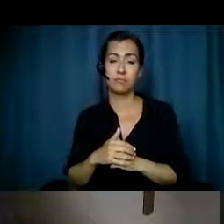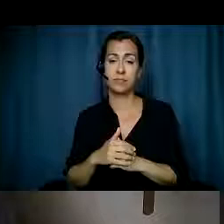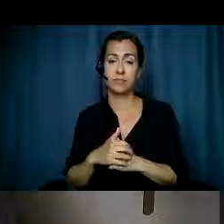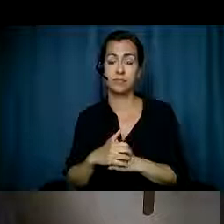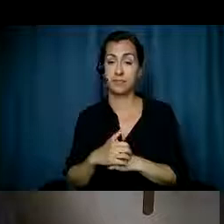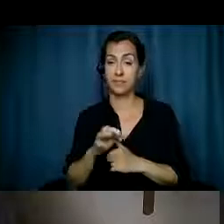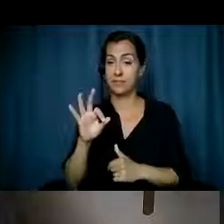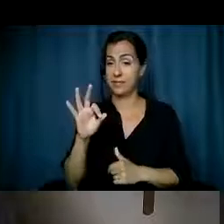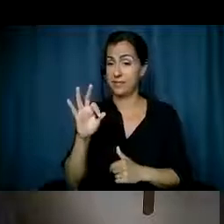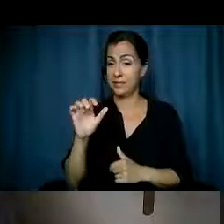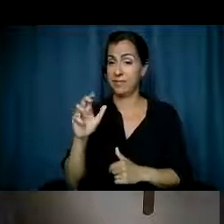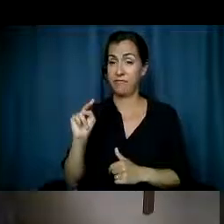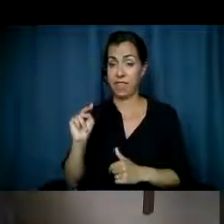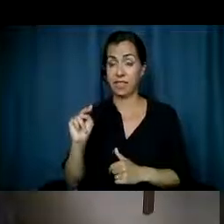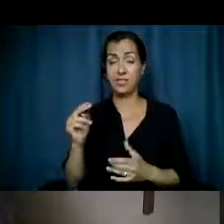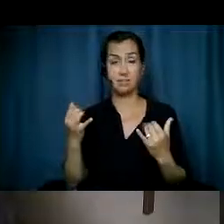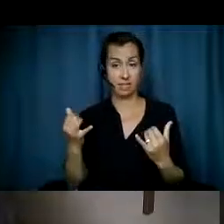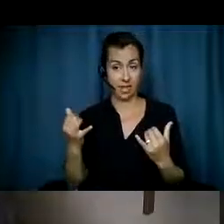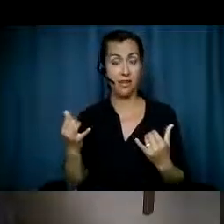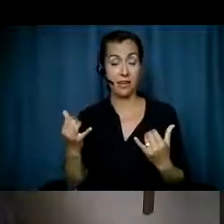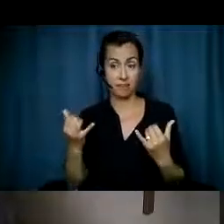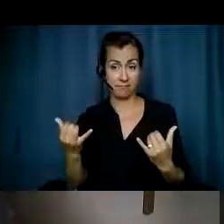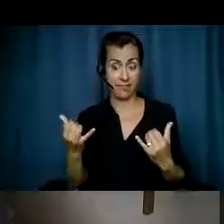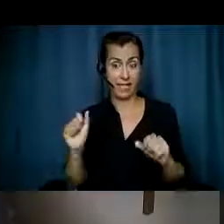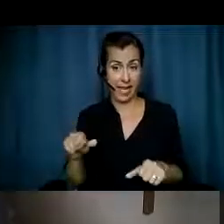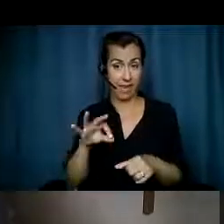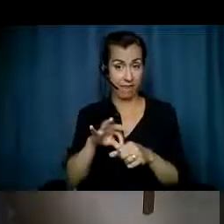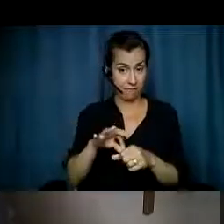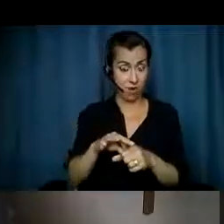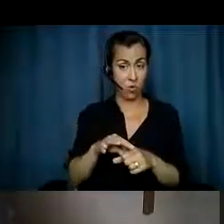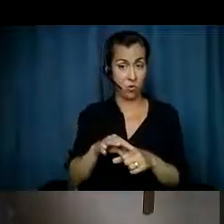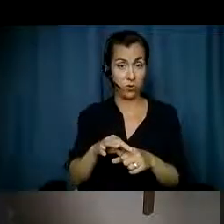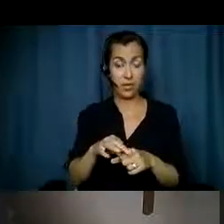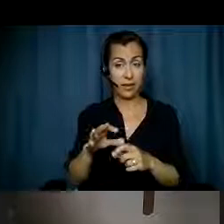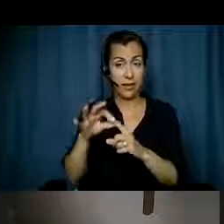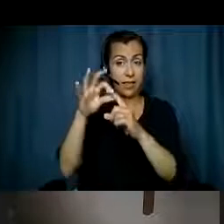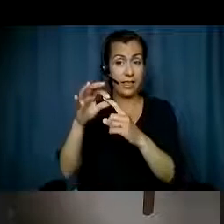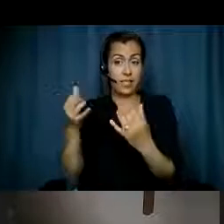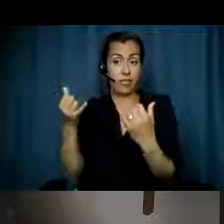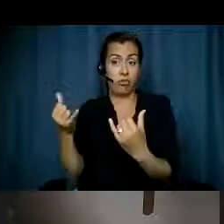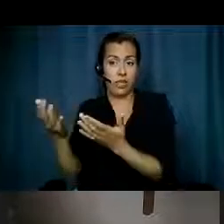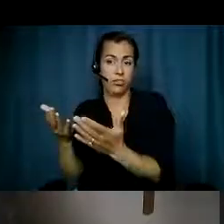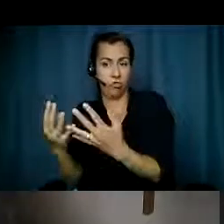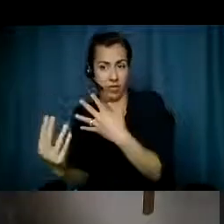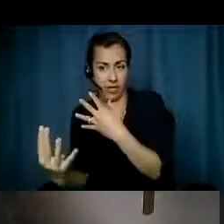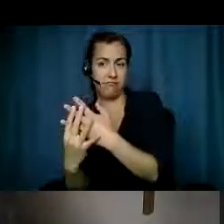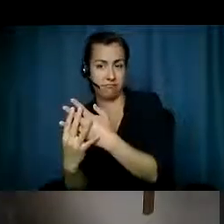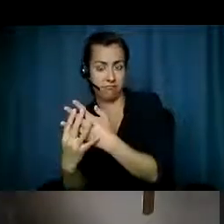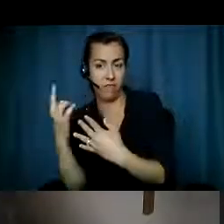those I can return to any of those slides, but I'm going to now introduce our partner Ryley Newport from